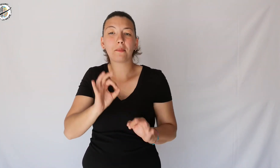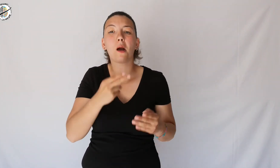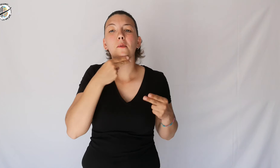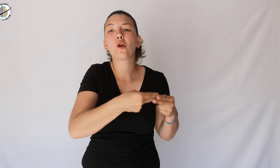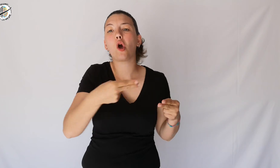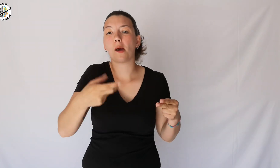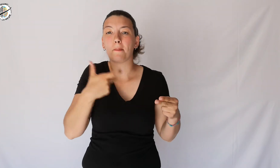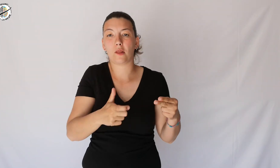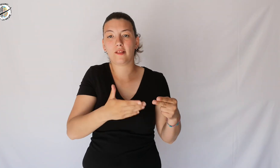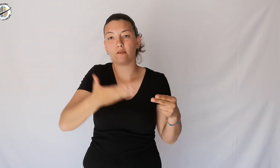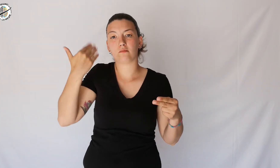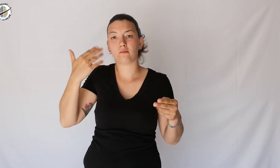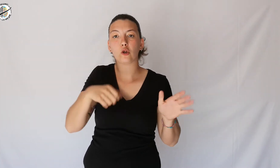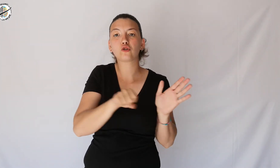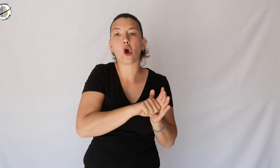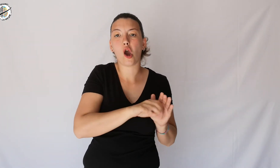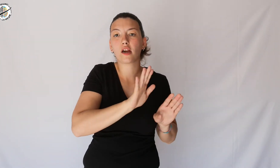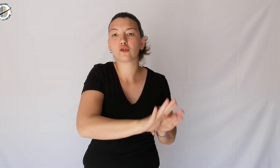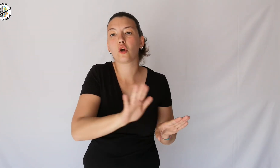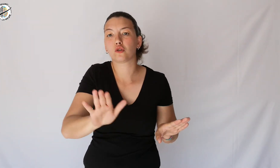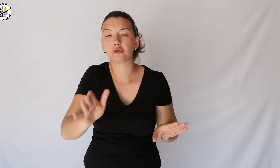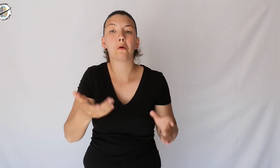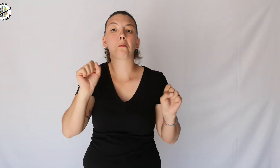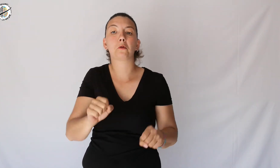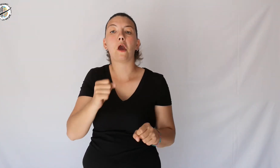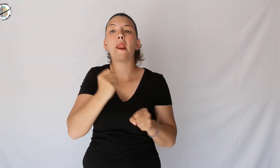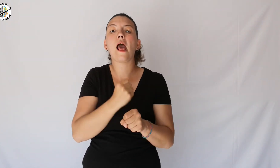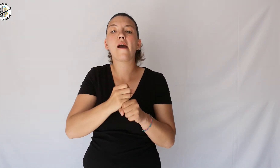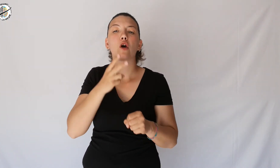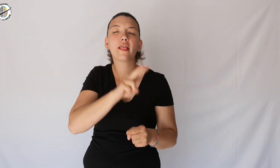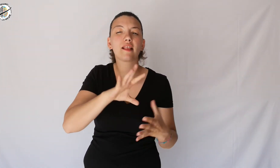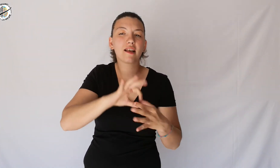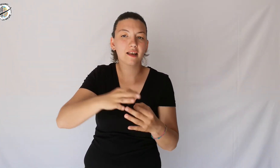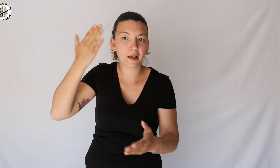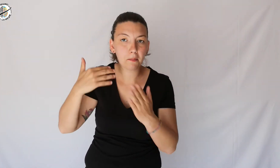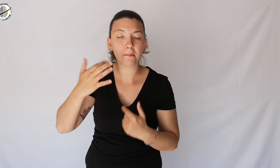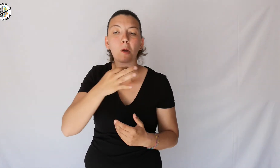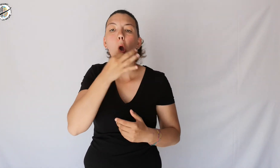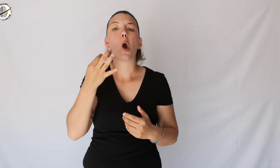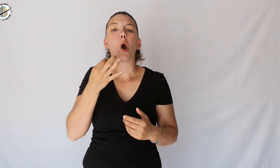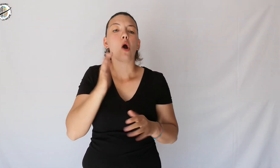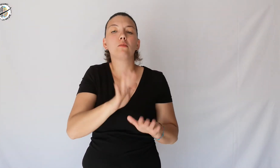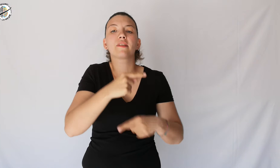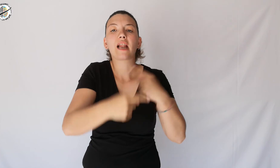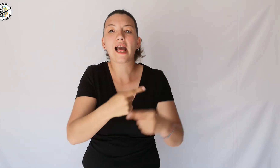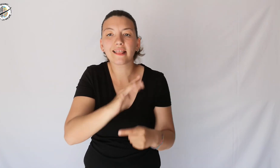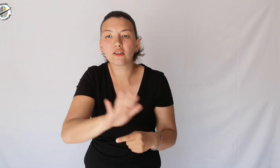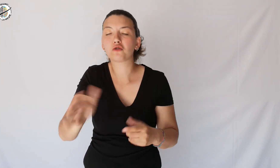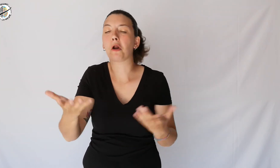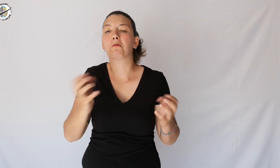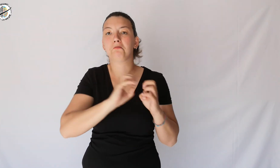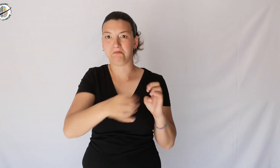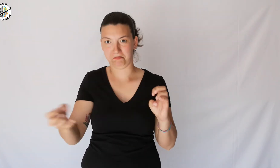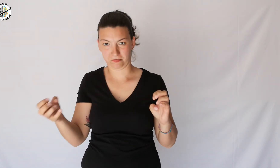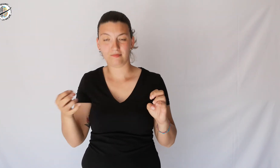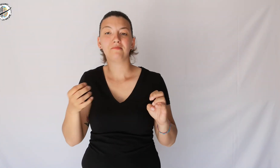they have these names based on their history, type of trade or traditions.